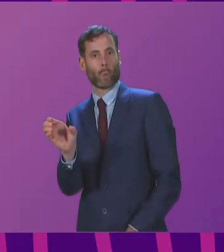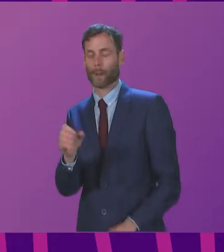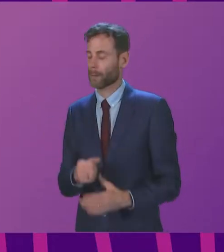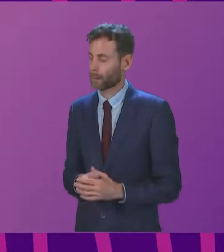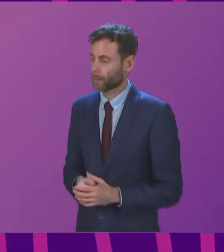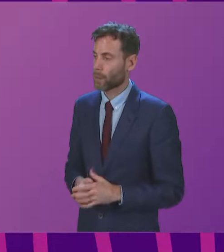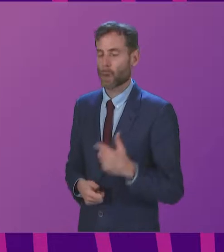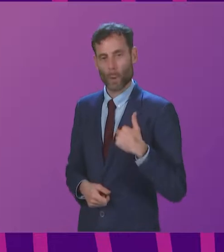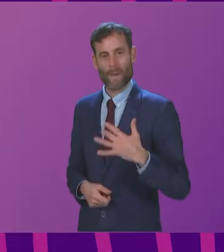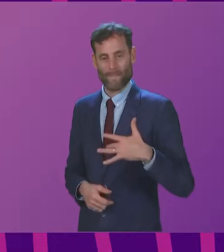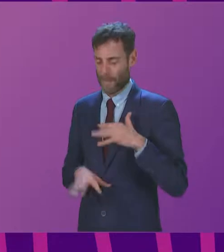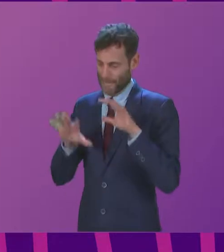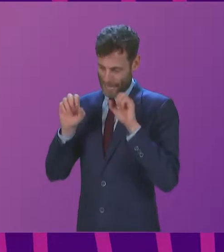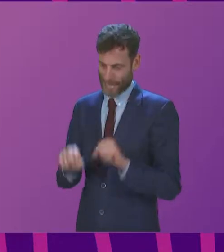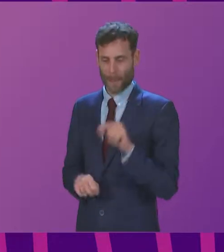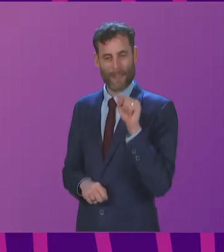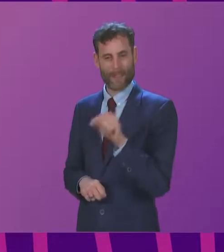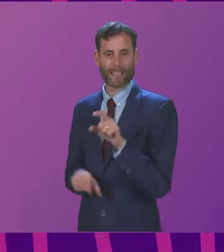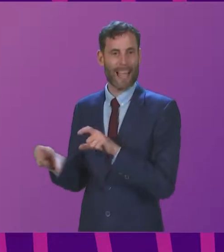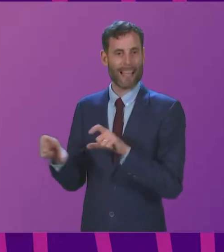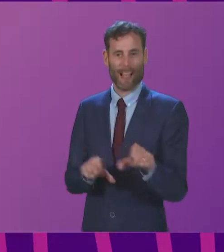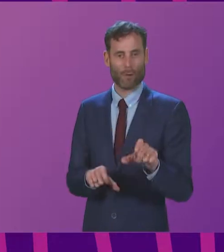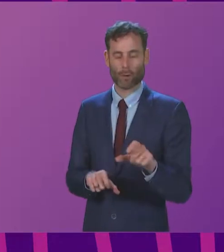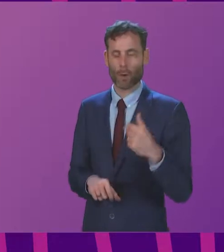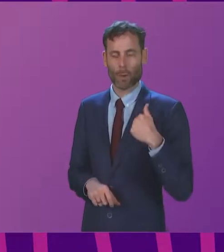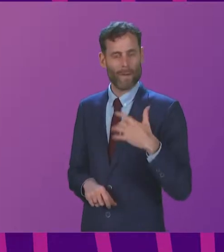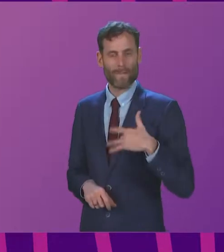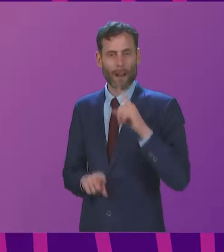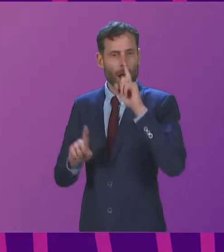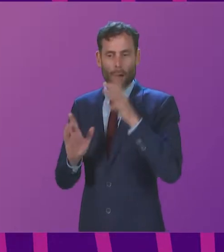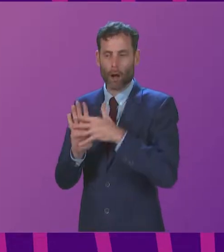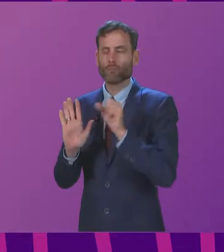that it would not be appropriate at this stage to remove that protection against transmission.